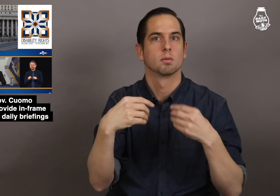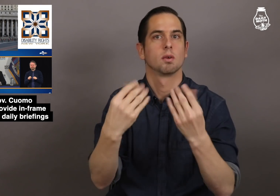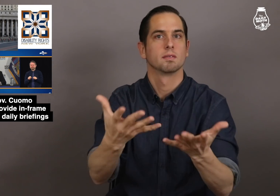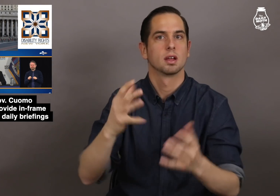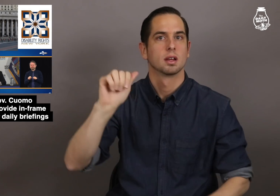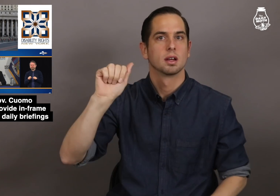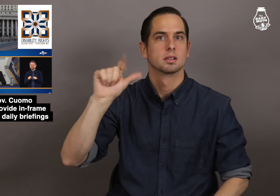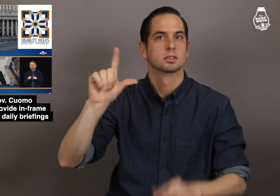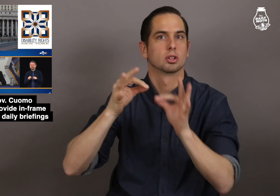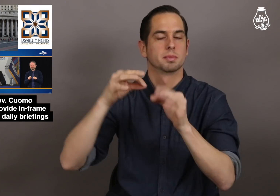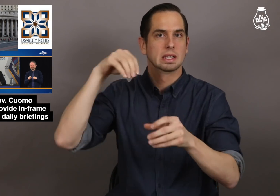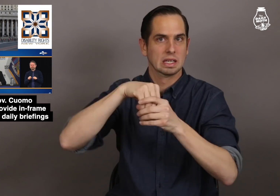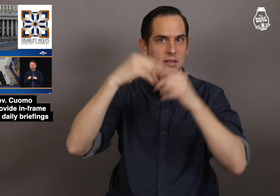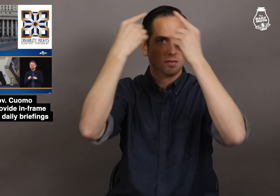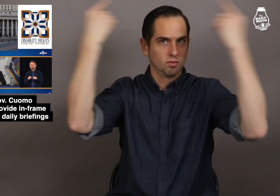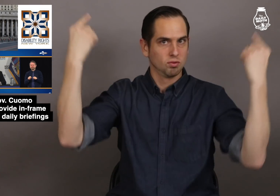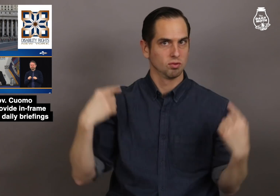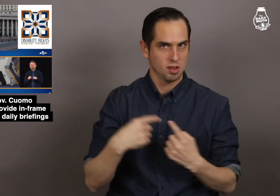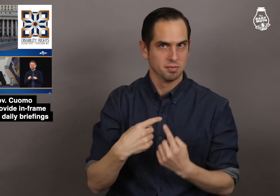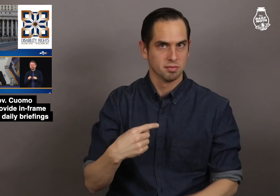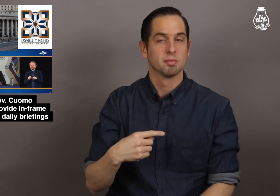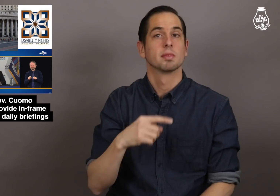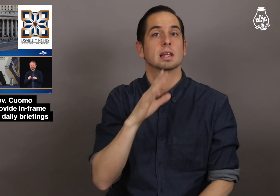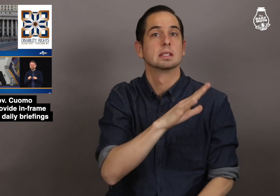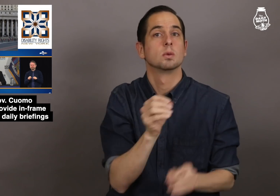to not provide in-frame ASL interpreters.